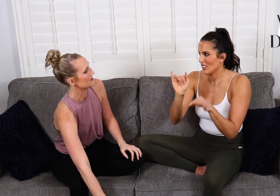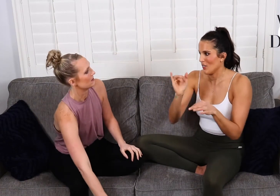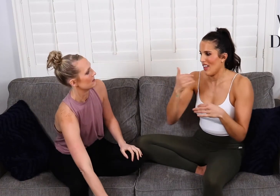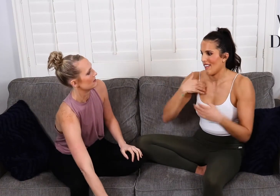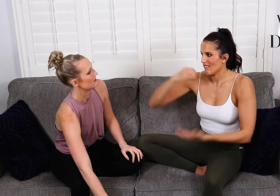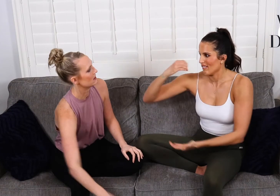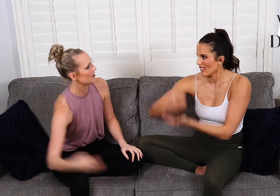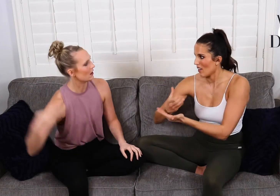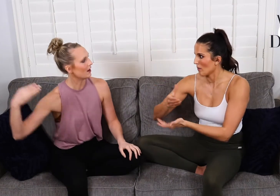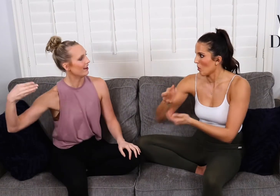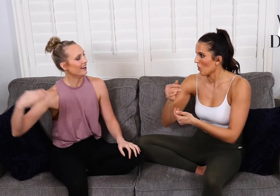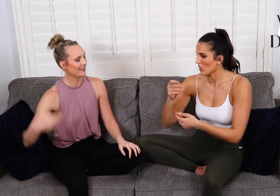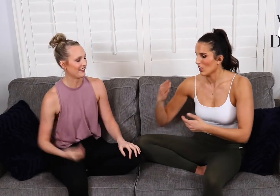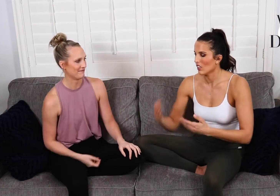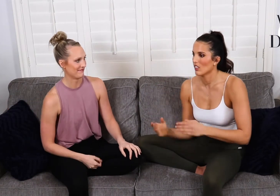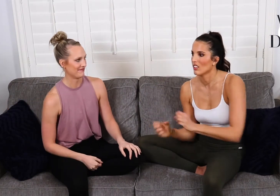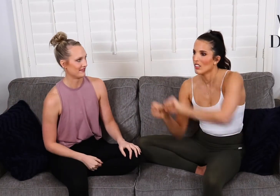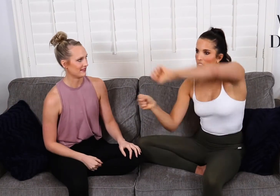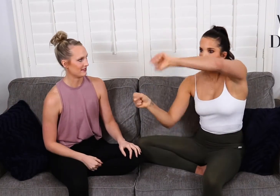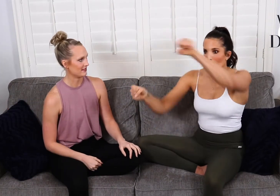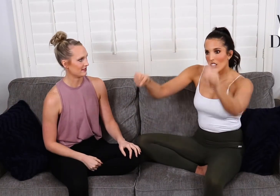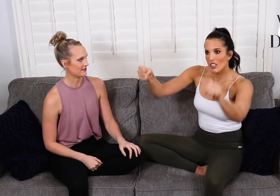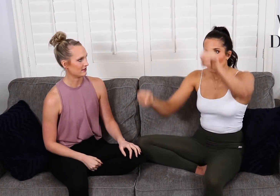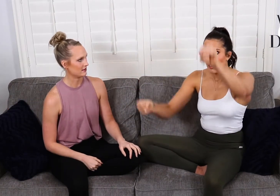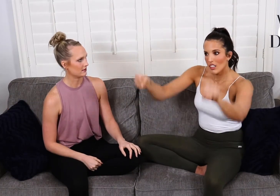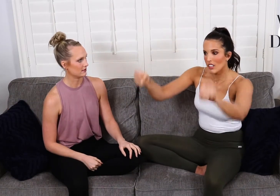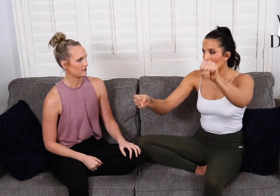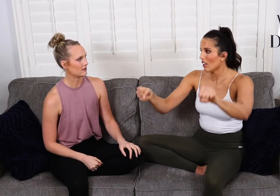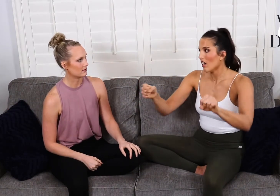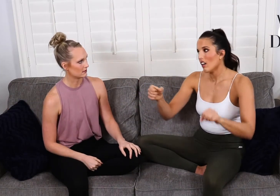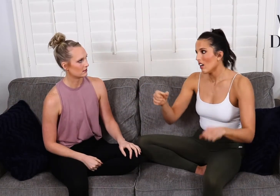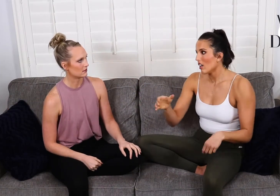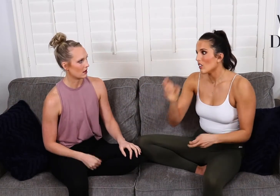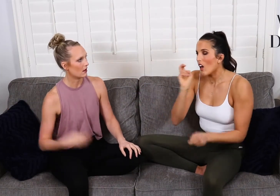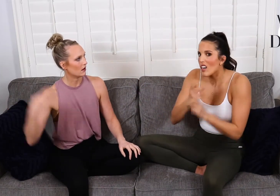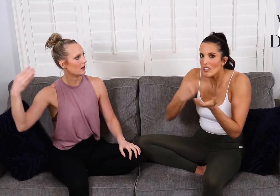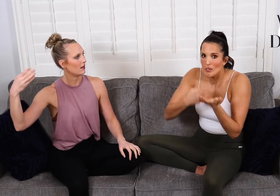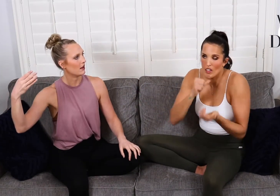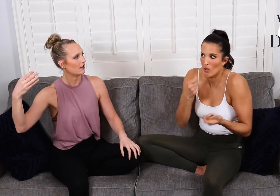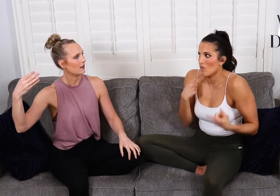too that you fit in your cup holder and then you like jerry-rig it and like move it and sometimes it doesn’t work.